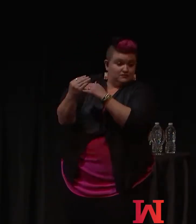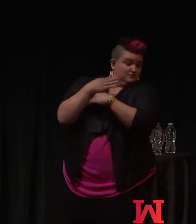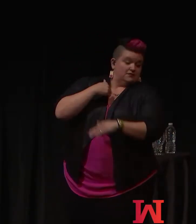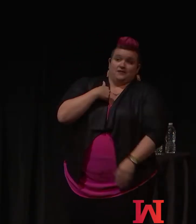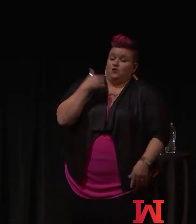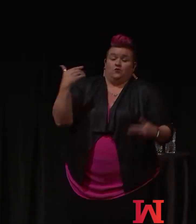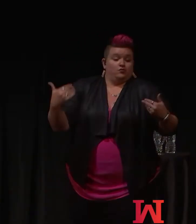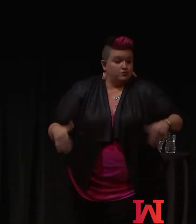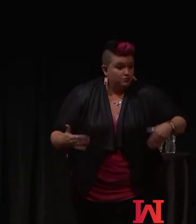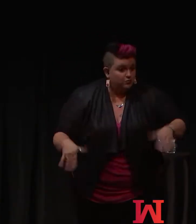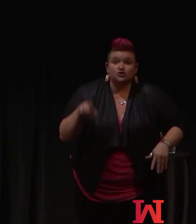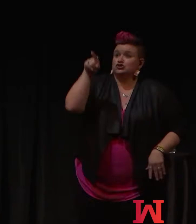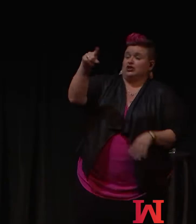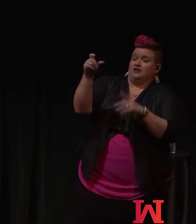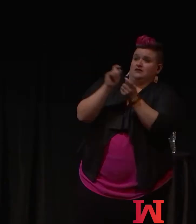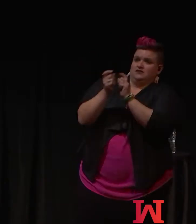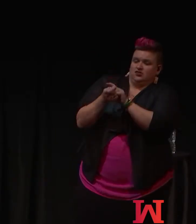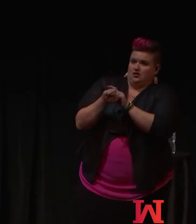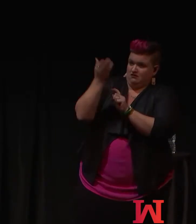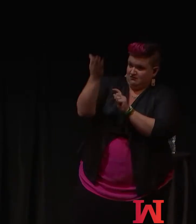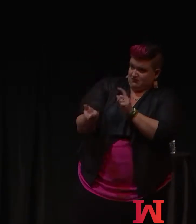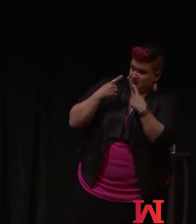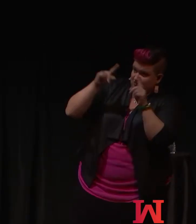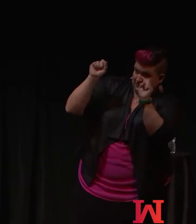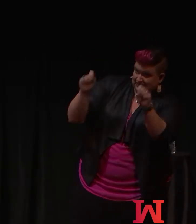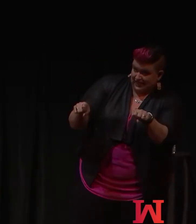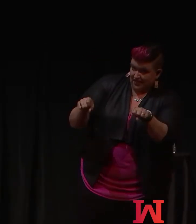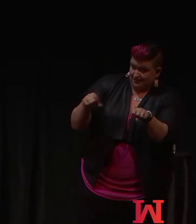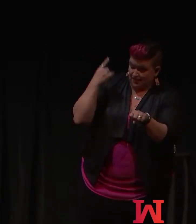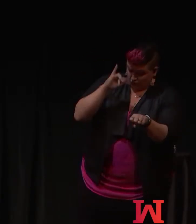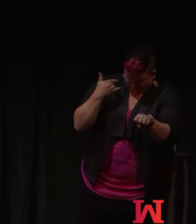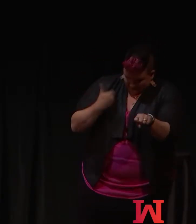She completely redefined what success could look like for someone like me.